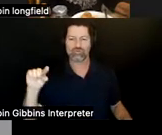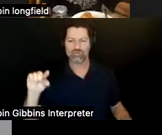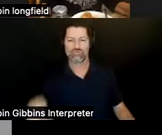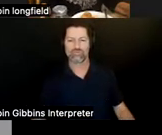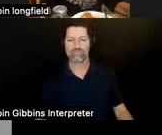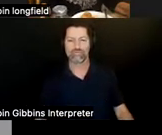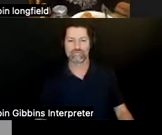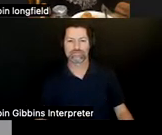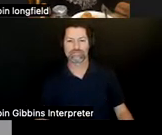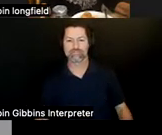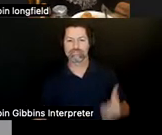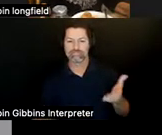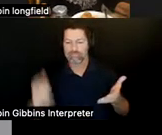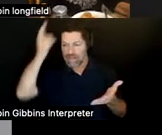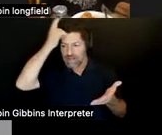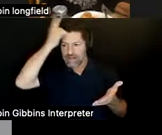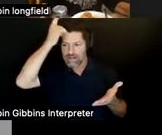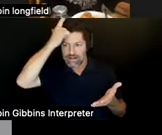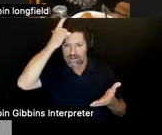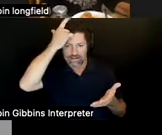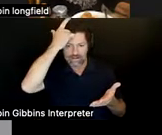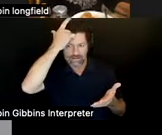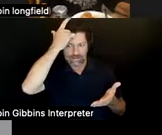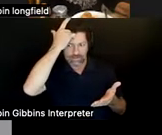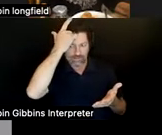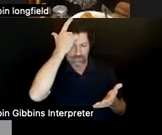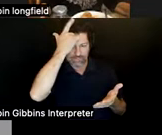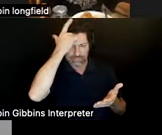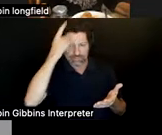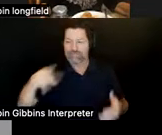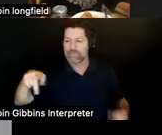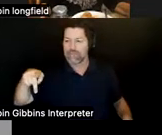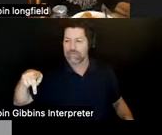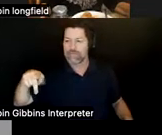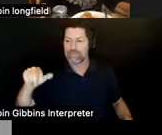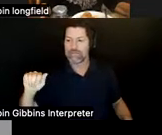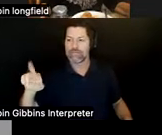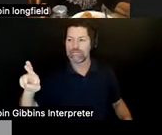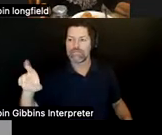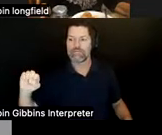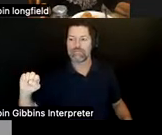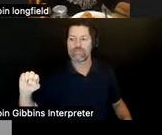this case a piece of lettuce, and you see some parsley greens are very important on